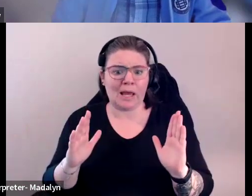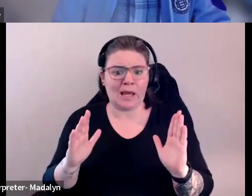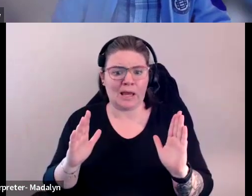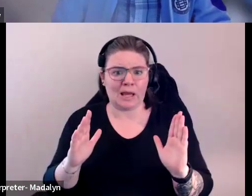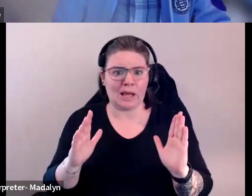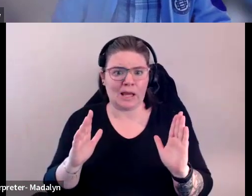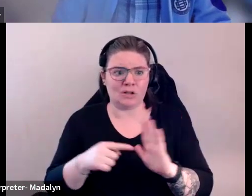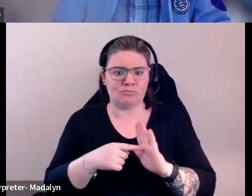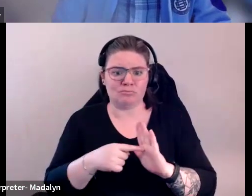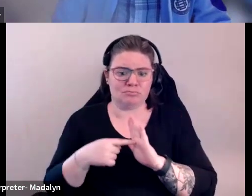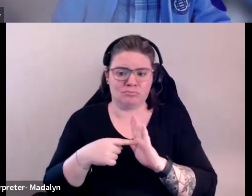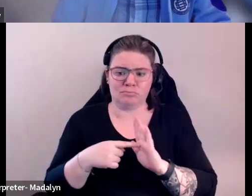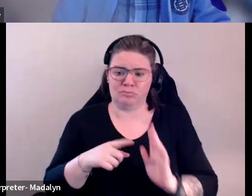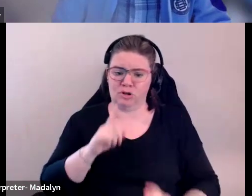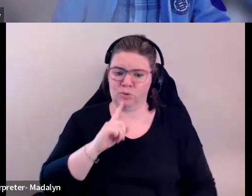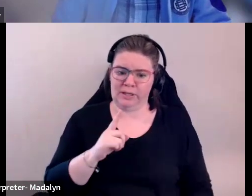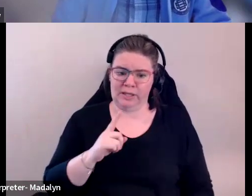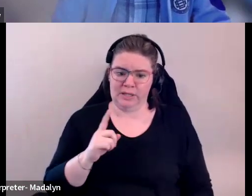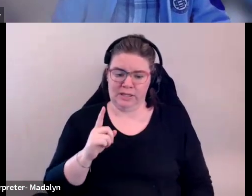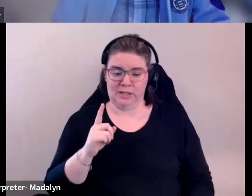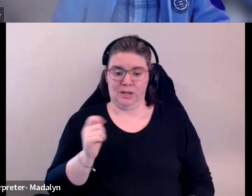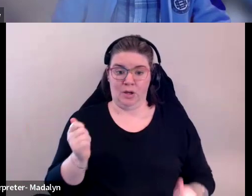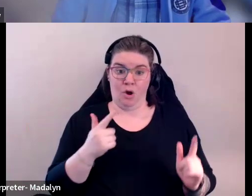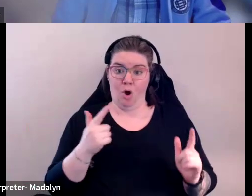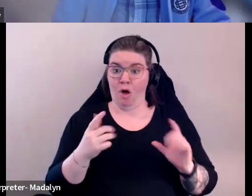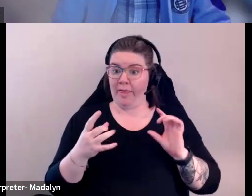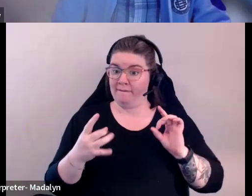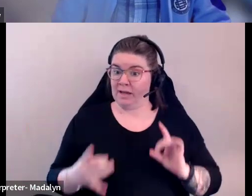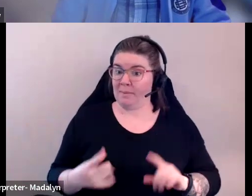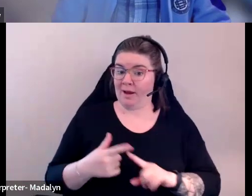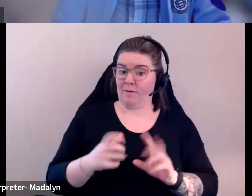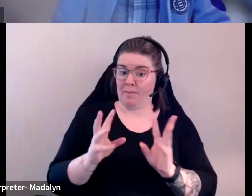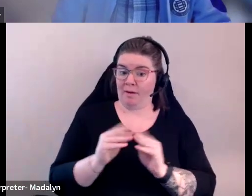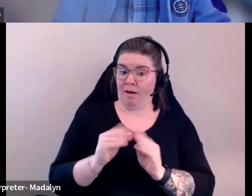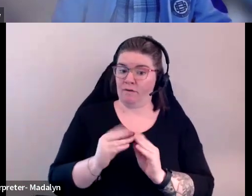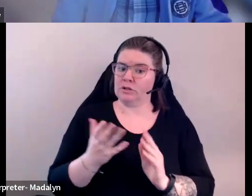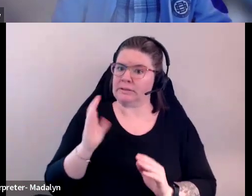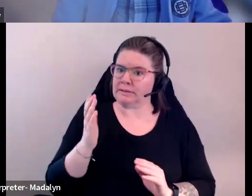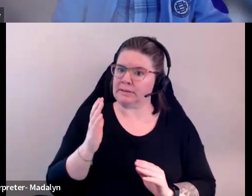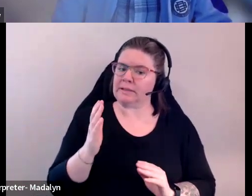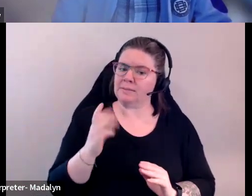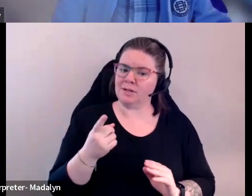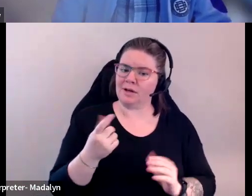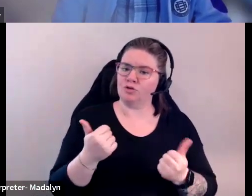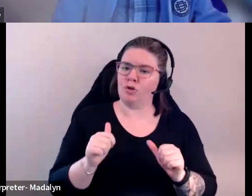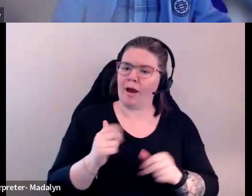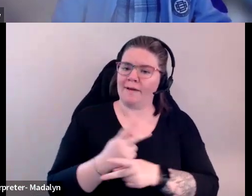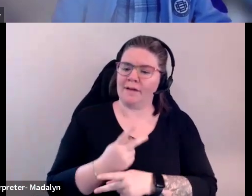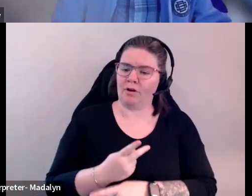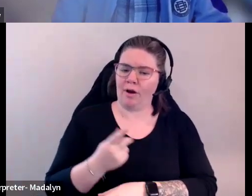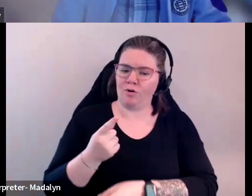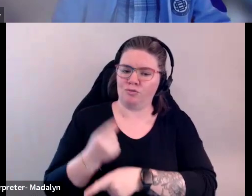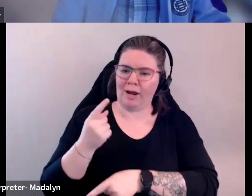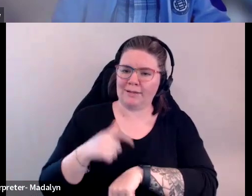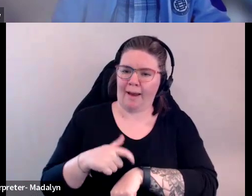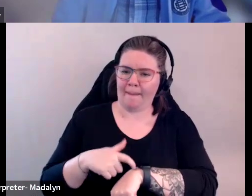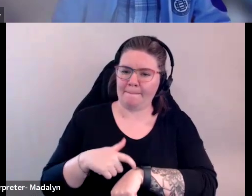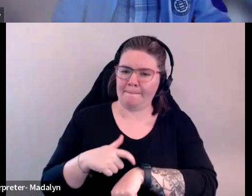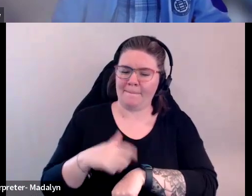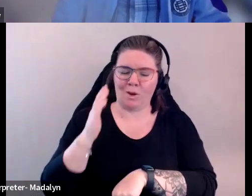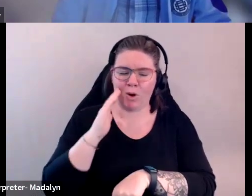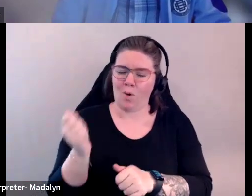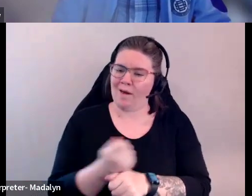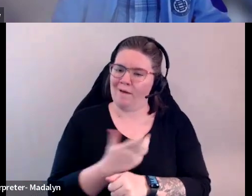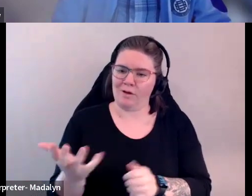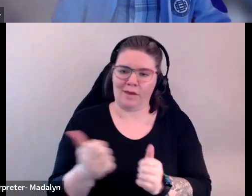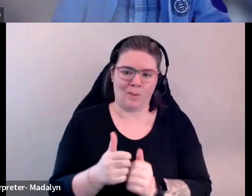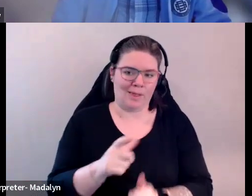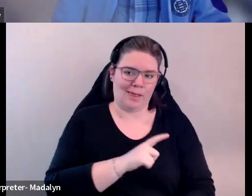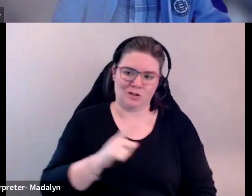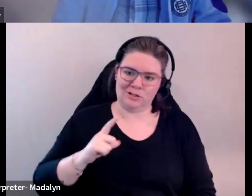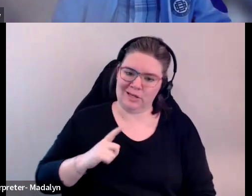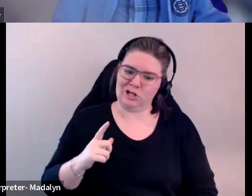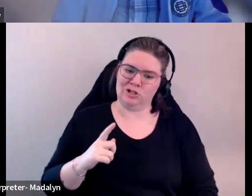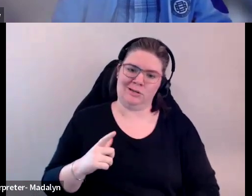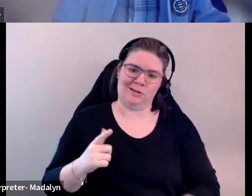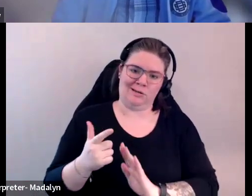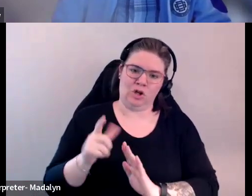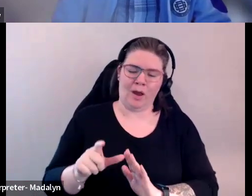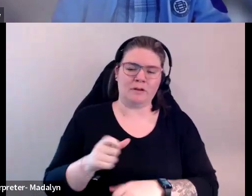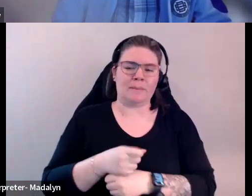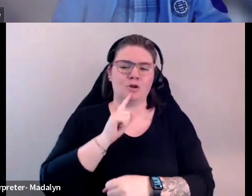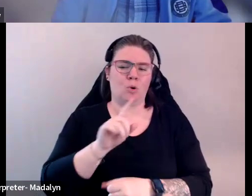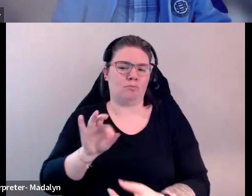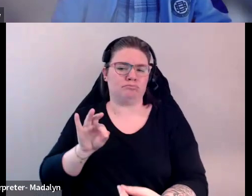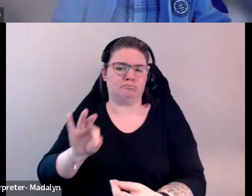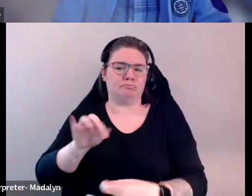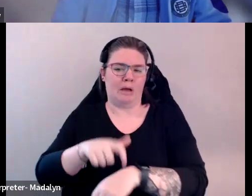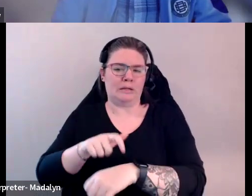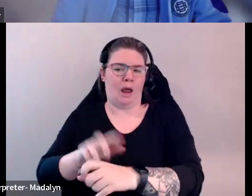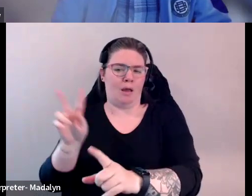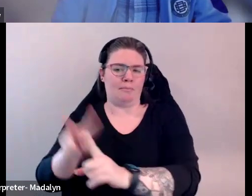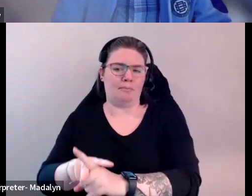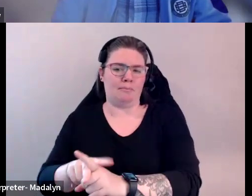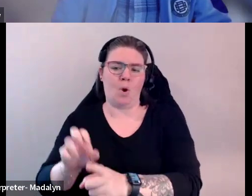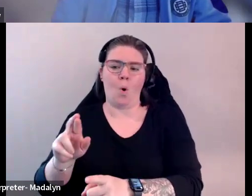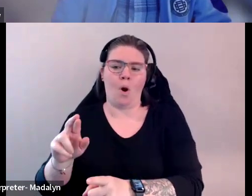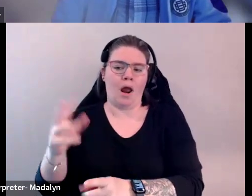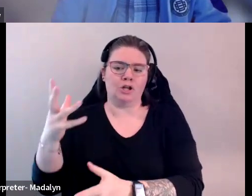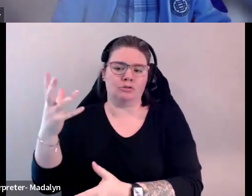Don Posh: judging by what the response was at the conference, it seems like they're gonna look for the right time. You know all those things with legislation. You gotta time it correctly, or it could get just drowned out by something else.